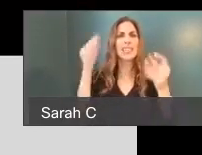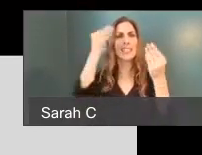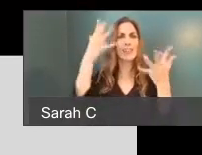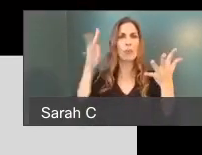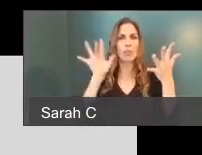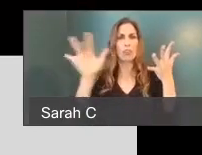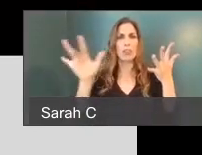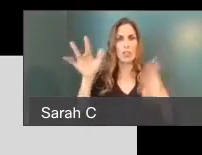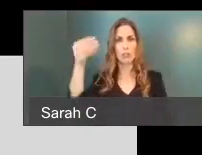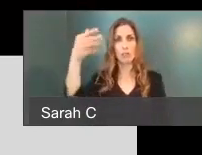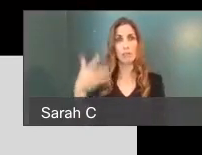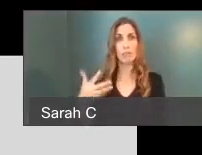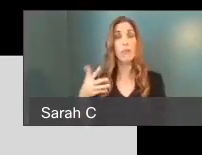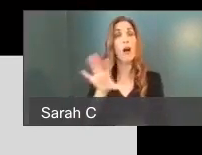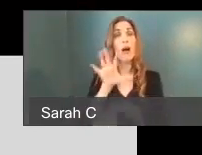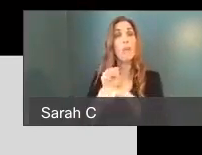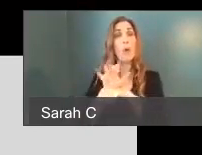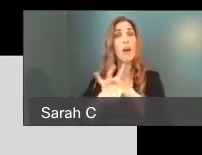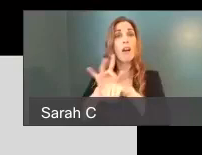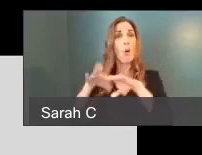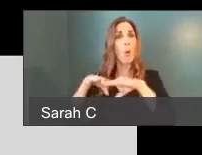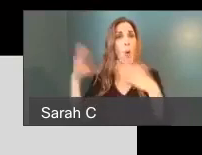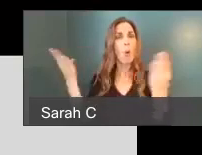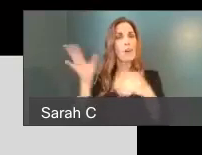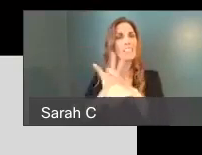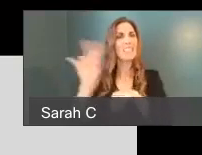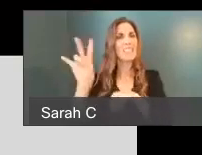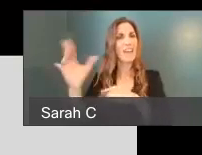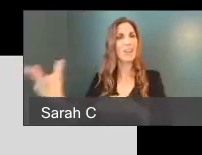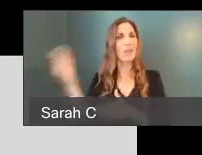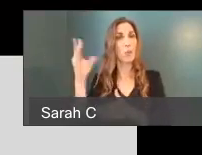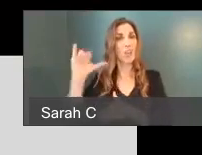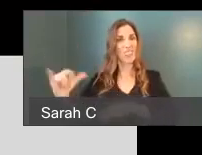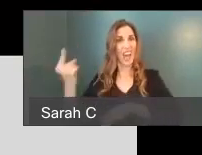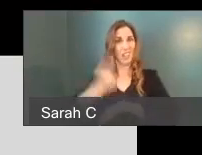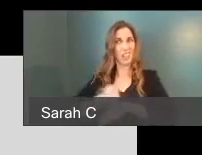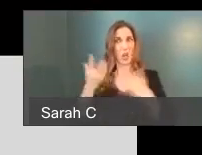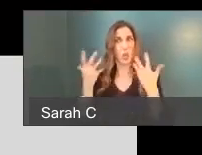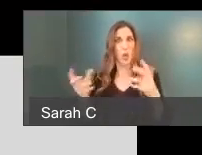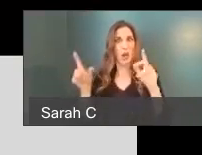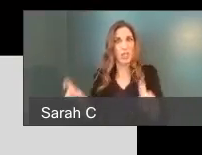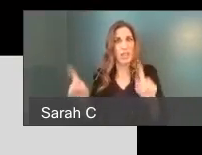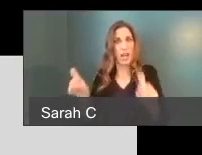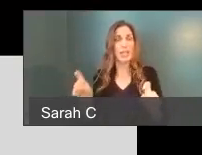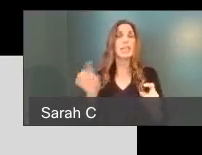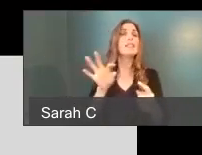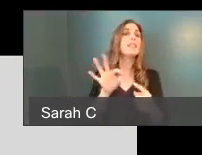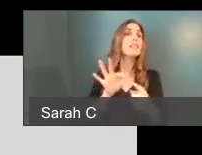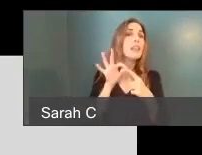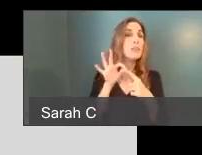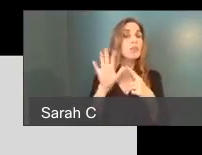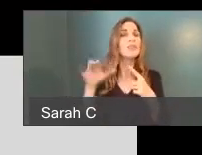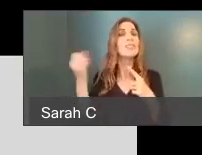Appointments open at 7:00 AM on the day of testing, with the exception of the Saturday testing, where